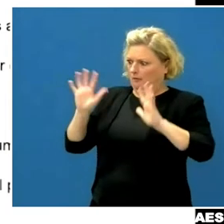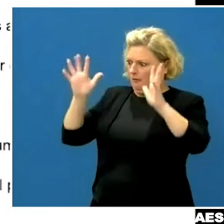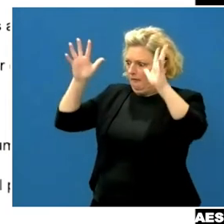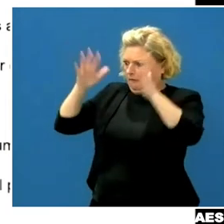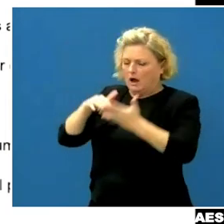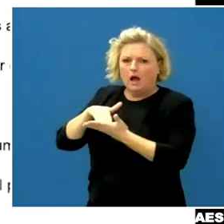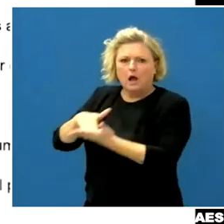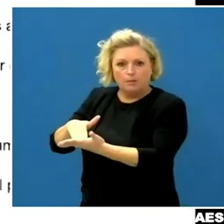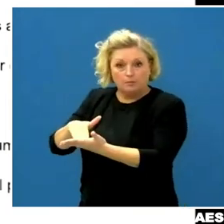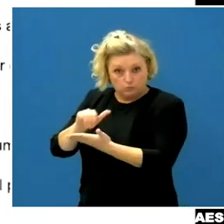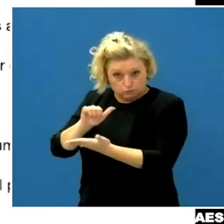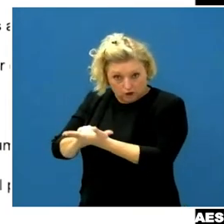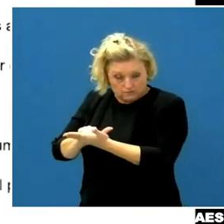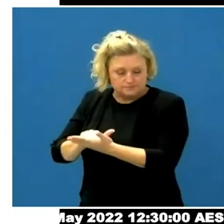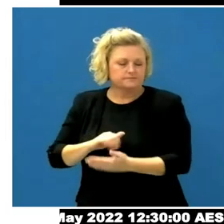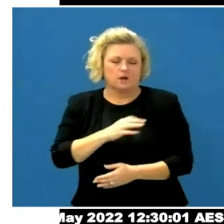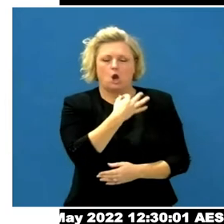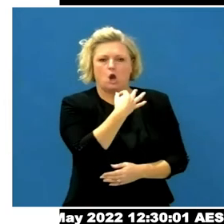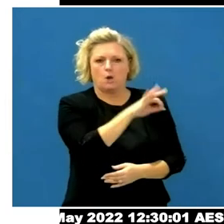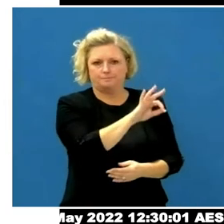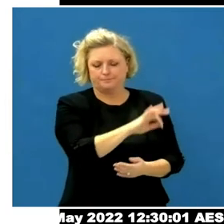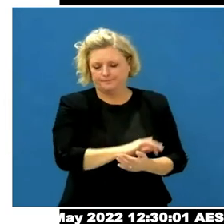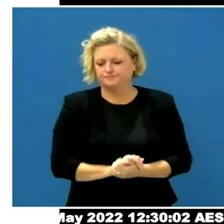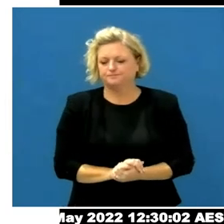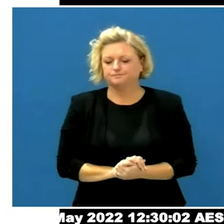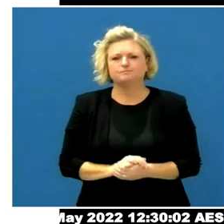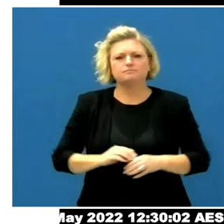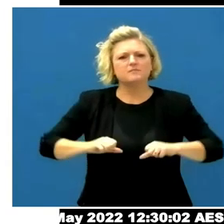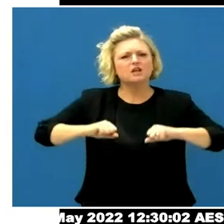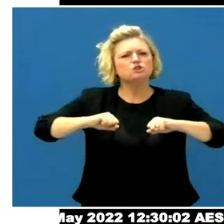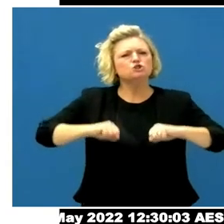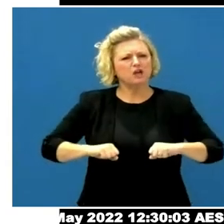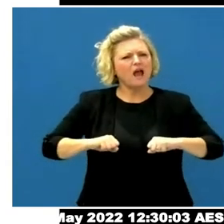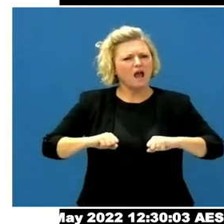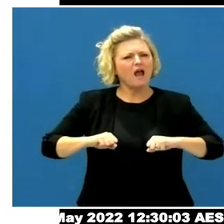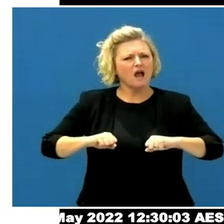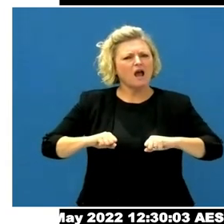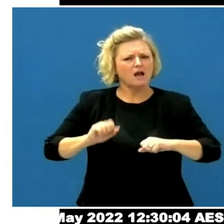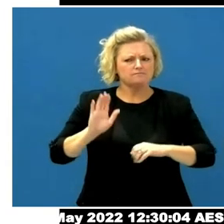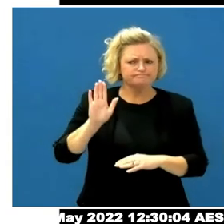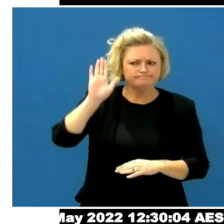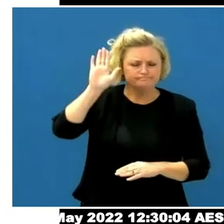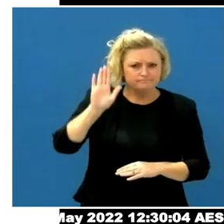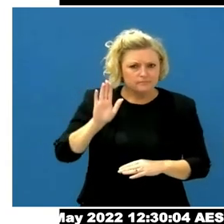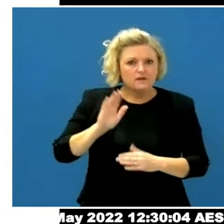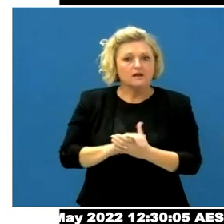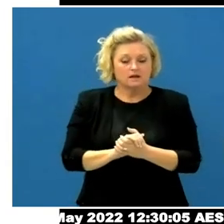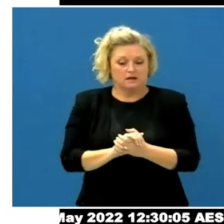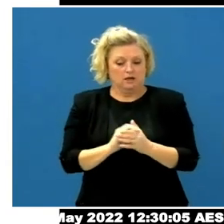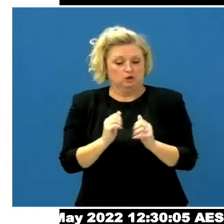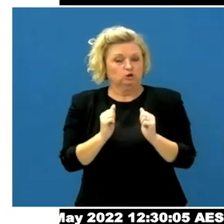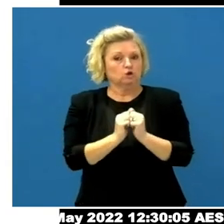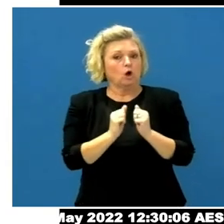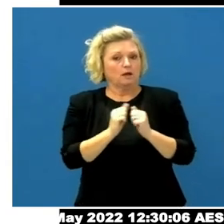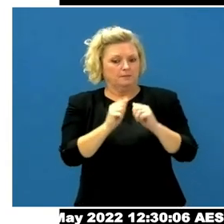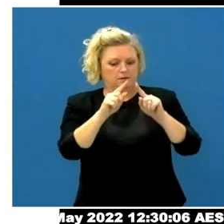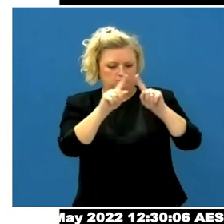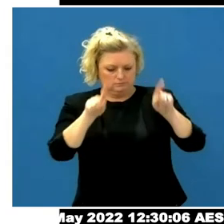Just to be clear, this document, Mr Fogarty, has a date of approval of 12 March 2020. MR FOGARTY: Yes, thank you.